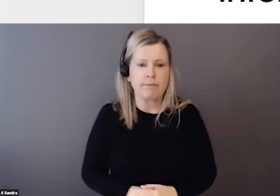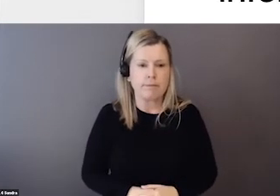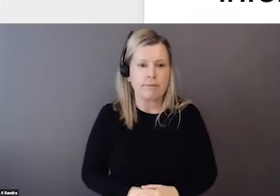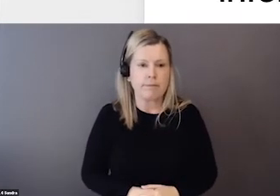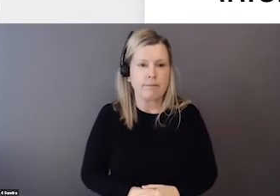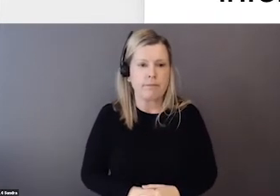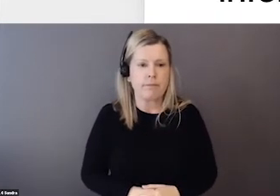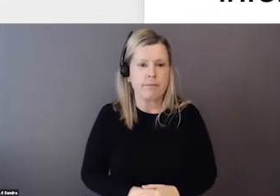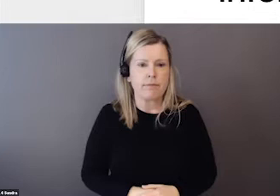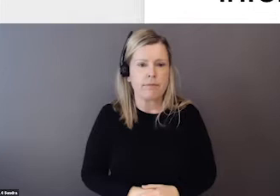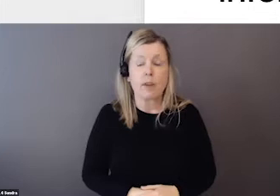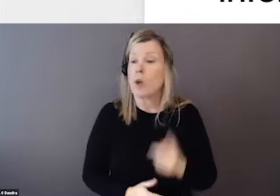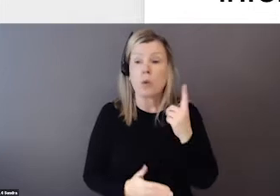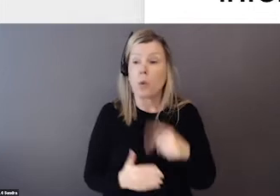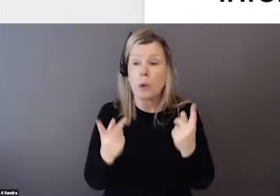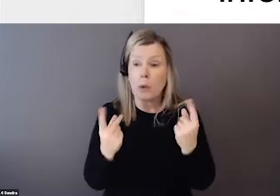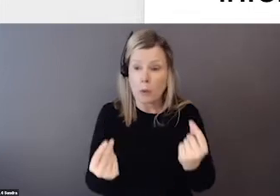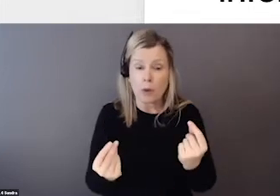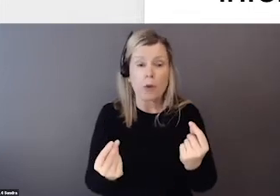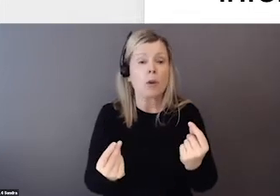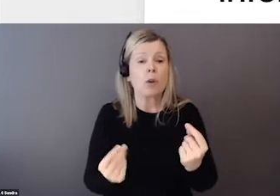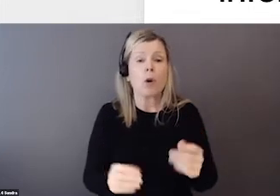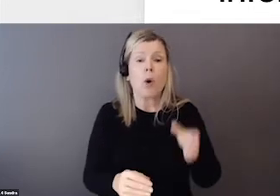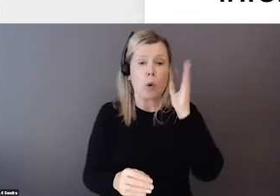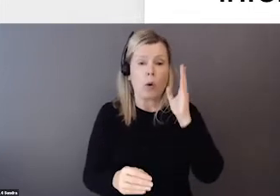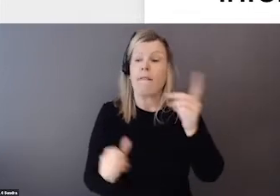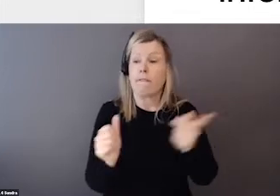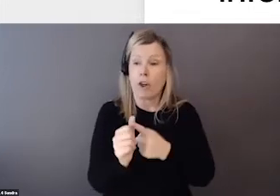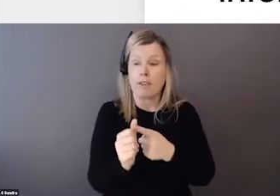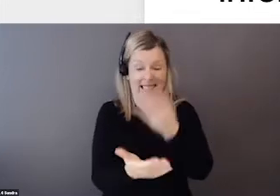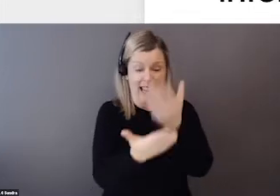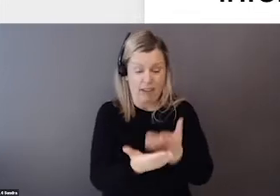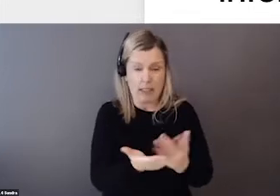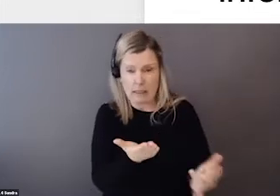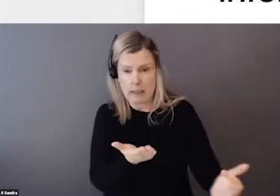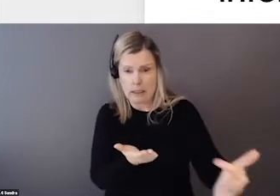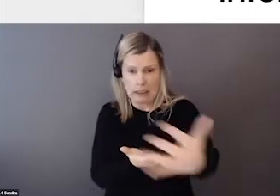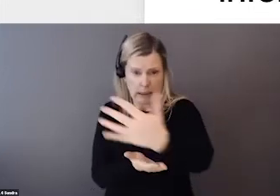So what are we gonna do? We're gonna start with gathering the evidence, understanding the literature, case studies and consultations.